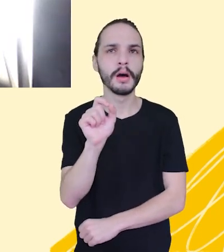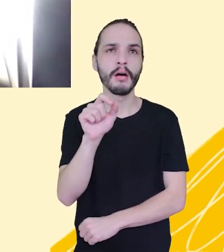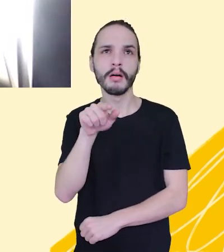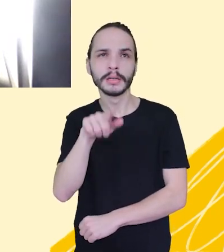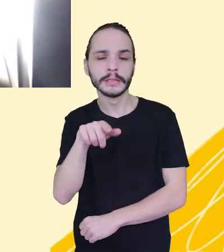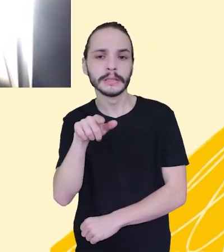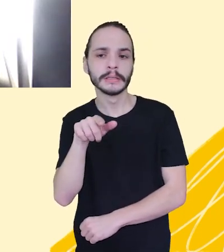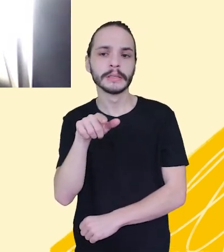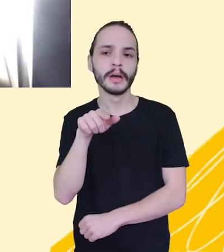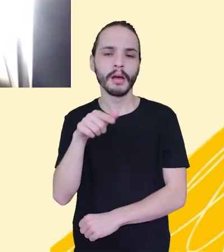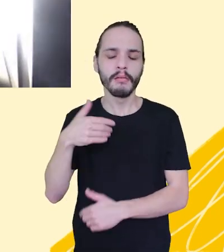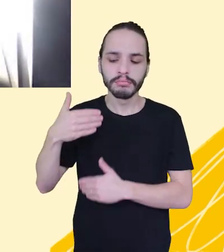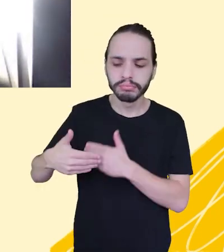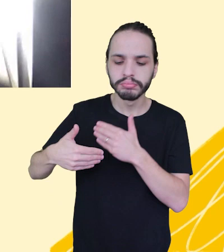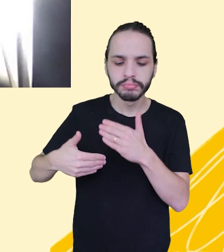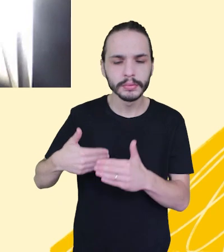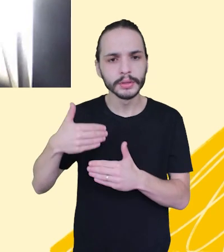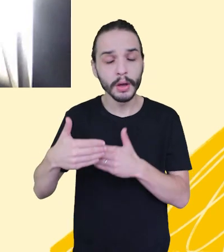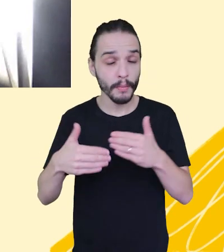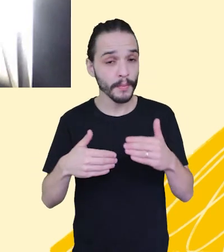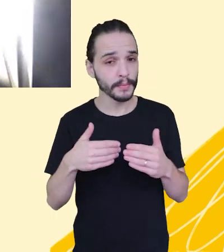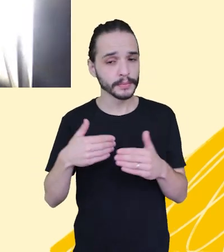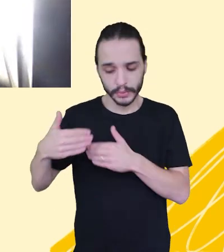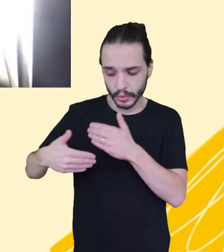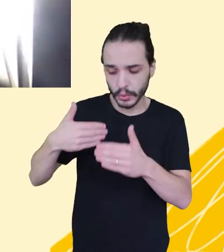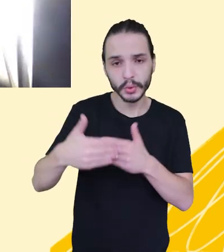although already through the writing process